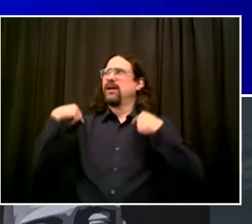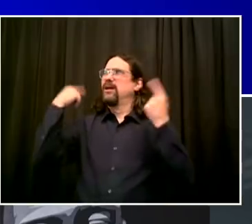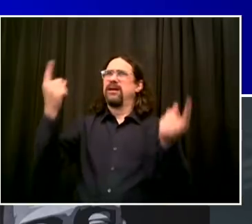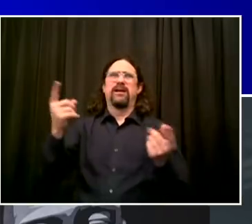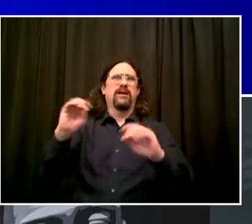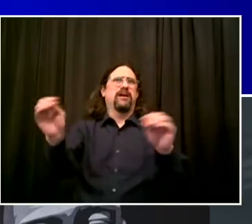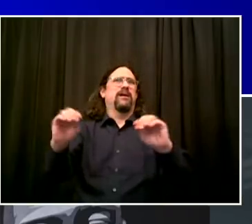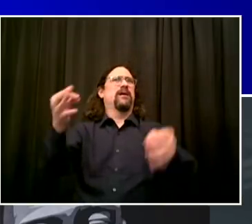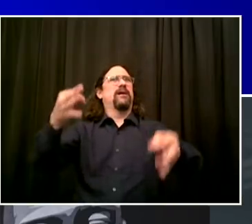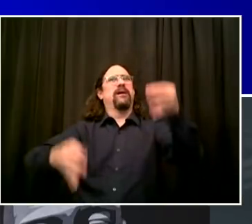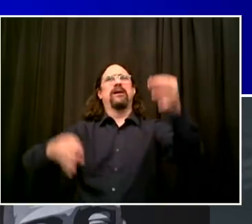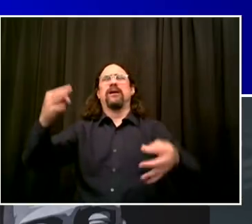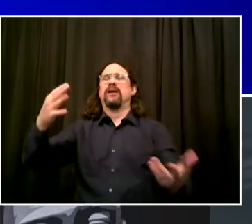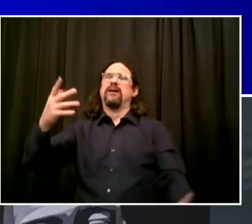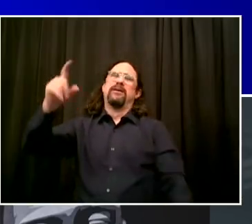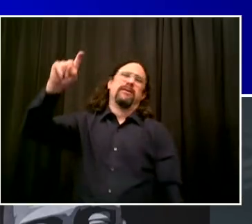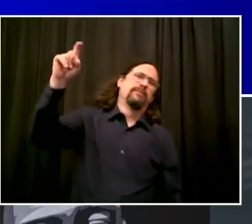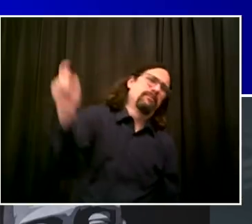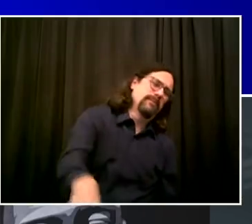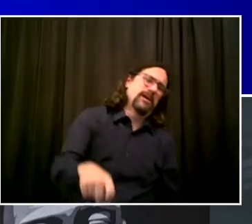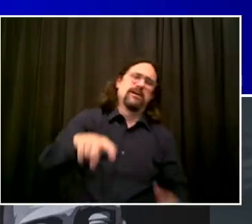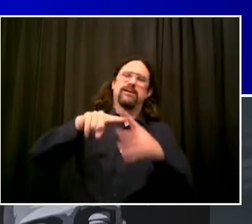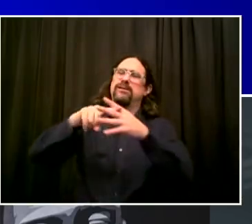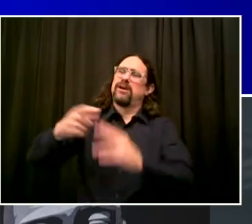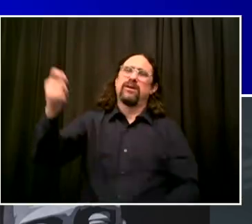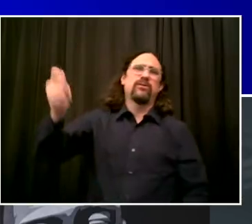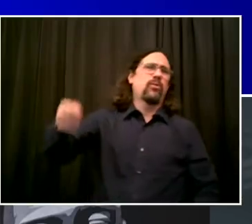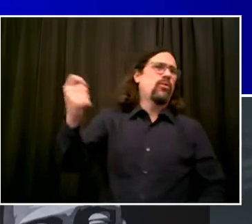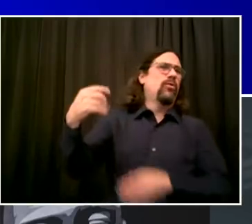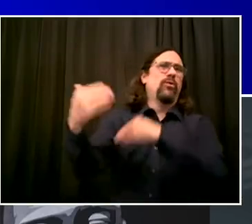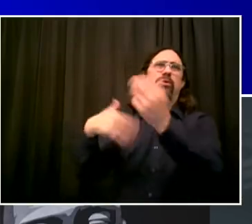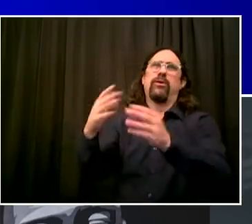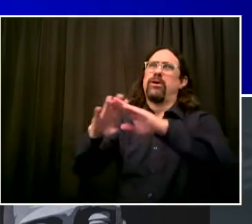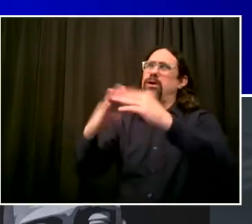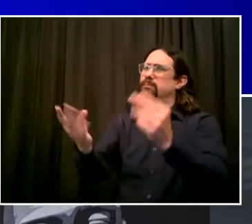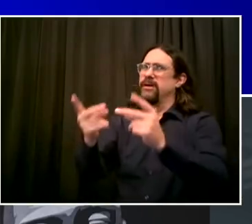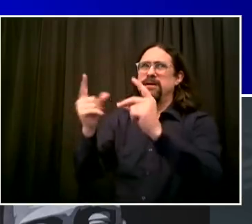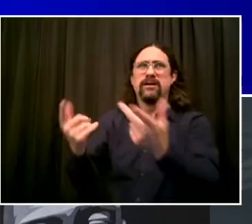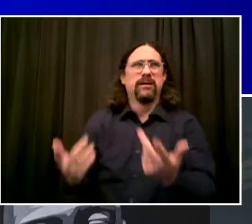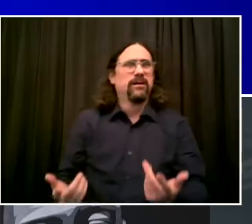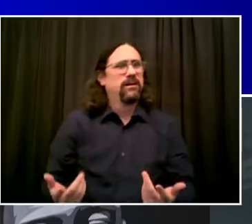CAN REMAIN HEALTHY, WE OWE IT TO OUR COMMUNITY, WE OWE ITT O OUR POLICE OFFICERS TO RESTART THE